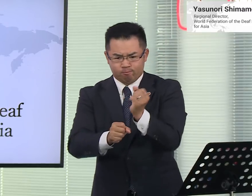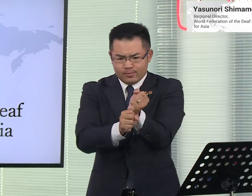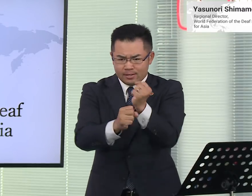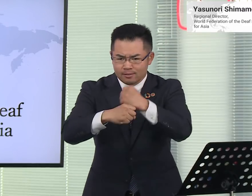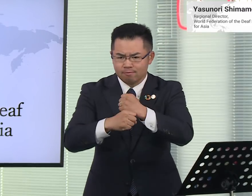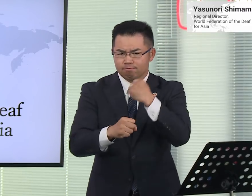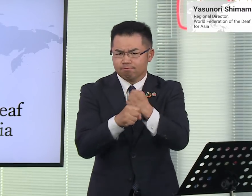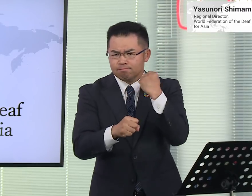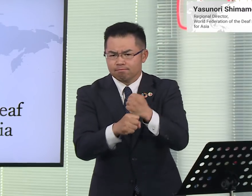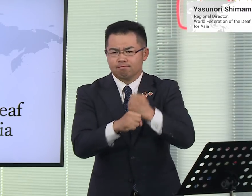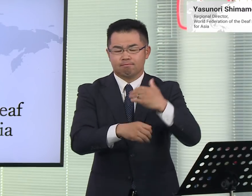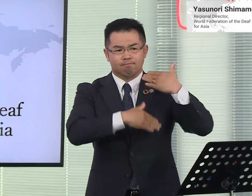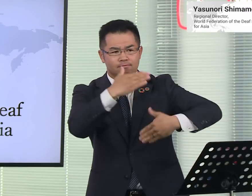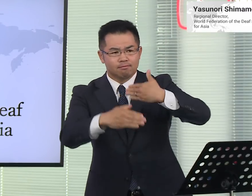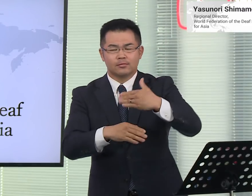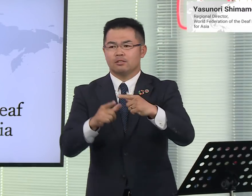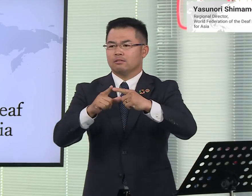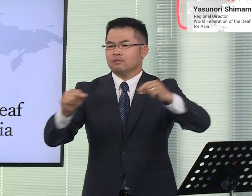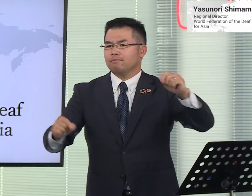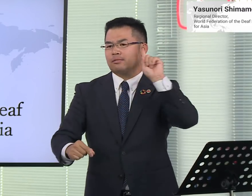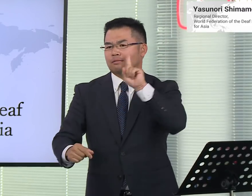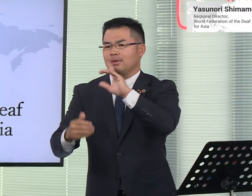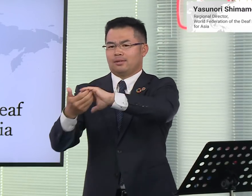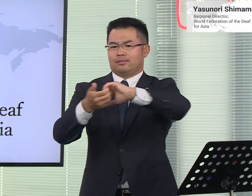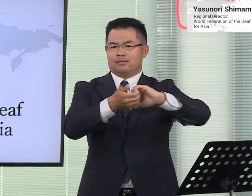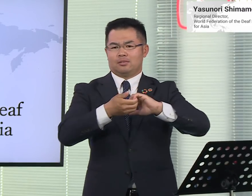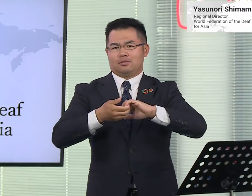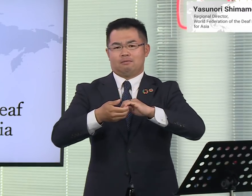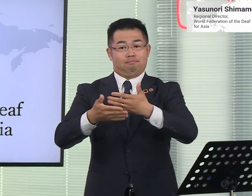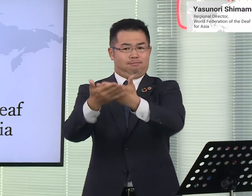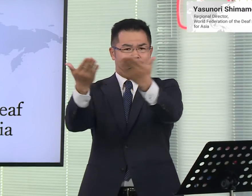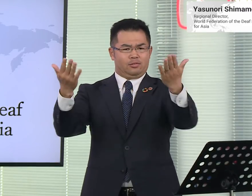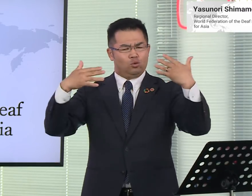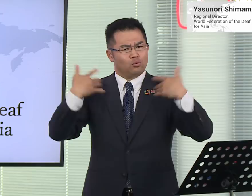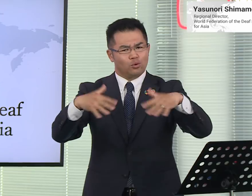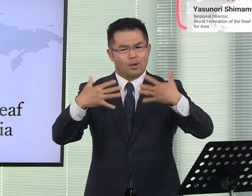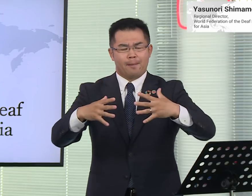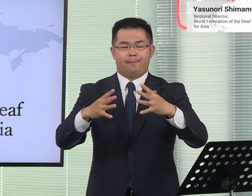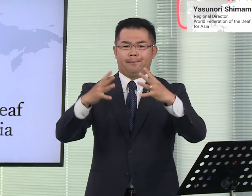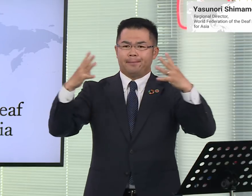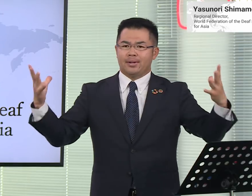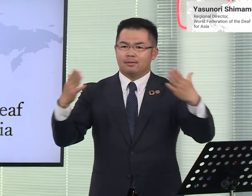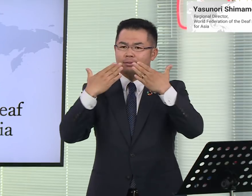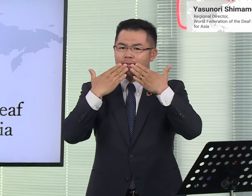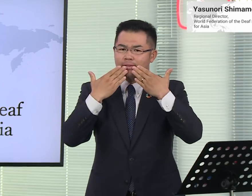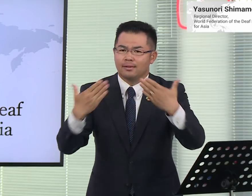Lastly, I would like to express my sincere appreciation to Nippon Foundation and Google who offered enormous support for